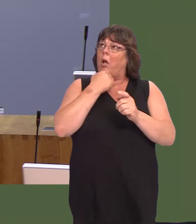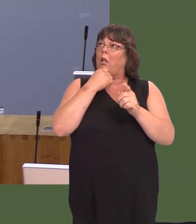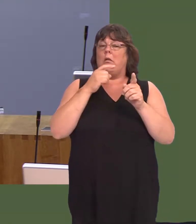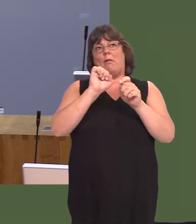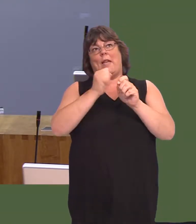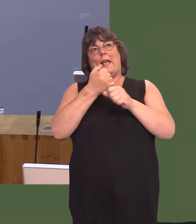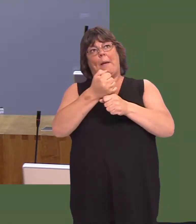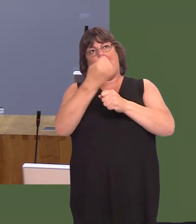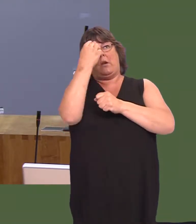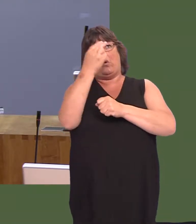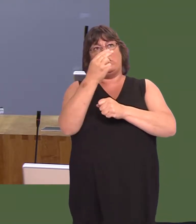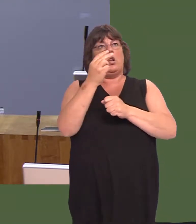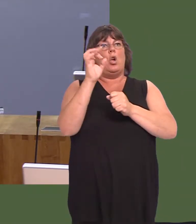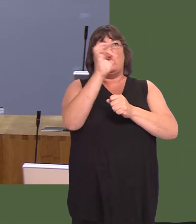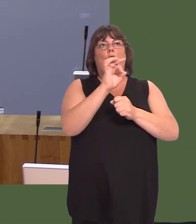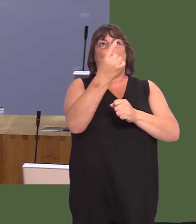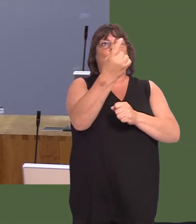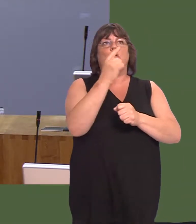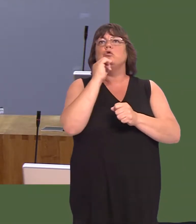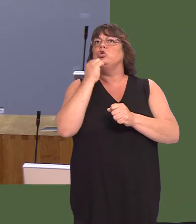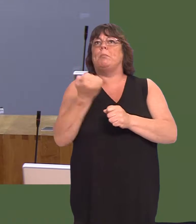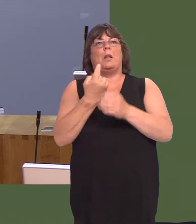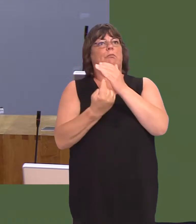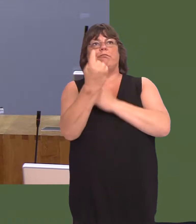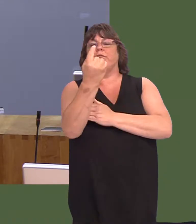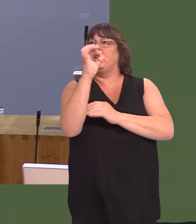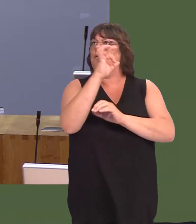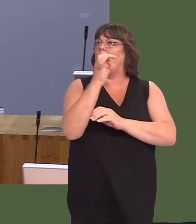What work is the Welsh Government doing to support people like Gill Stafford, from Abergele